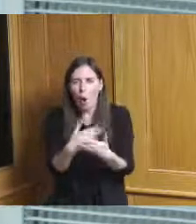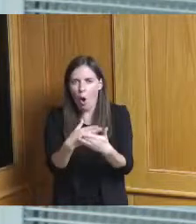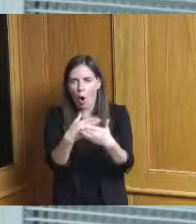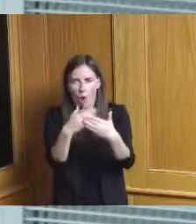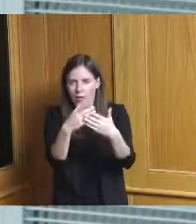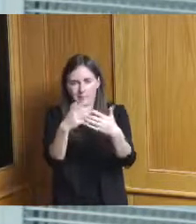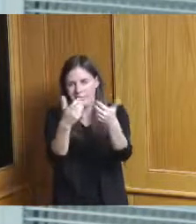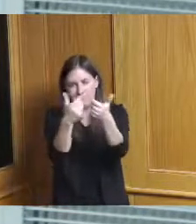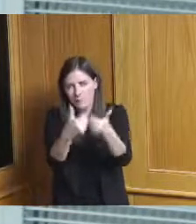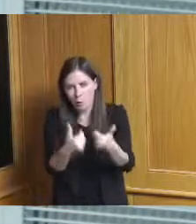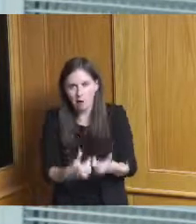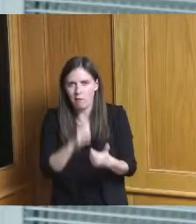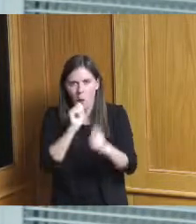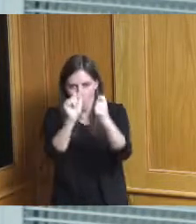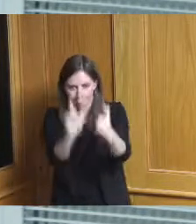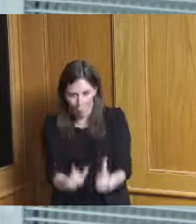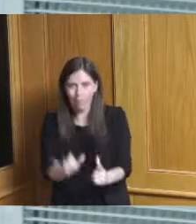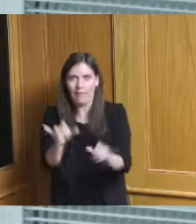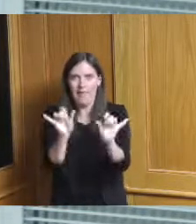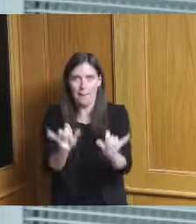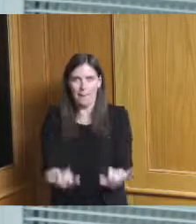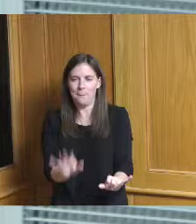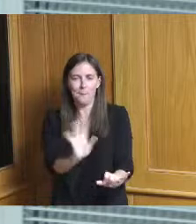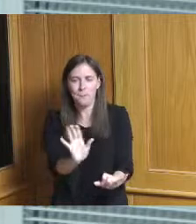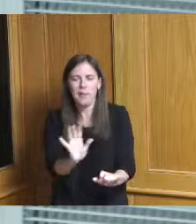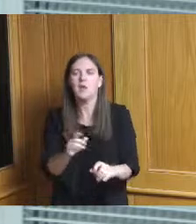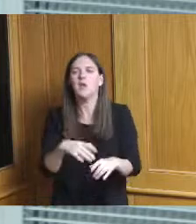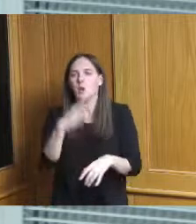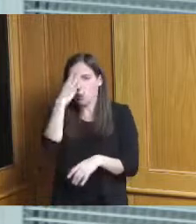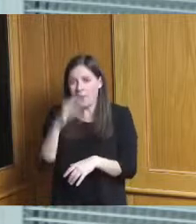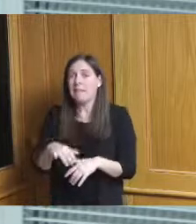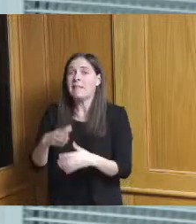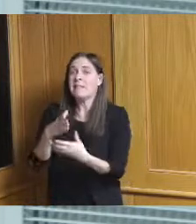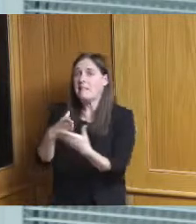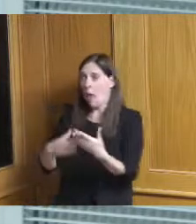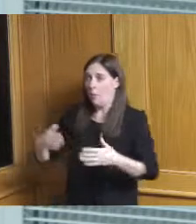so as you stated some of them are not receiving the abatement so those are not kicked in